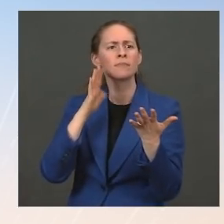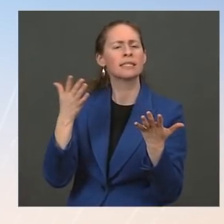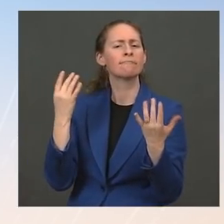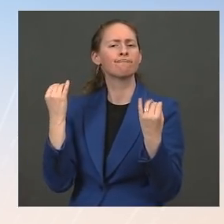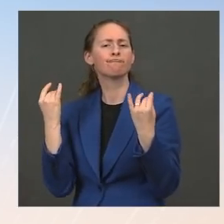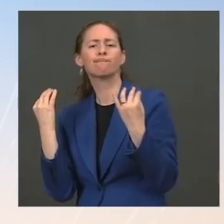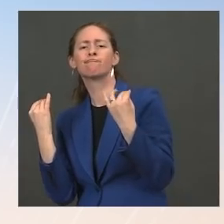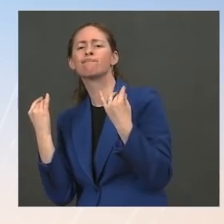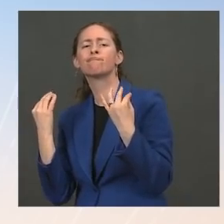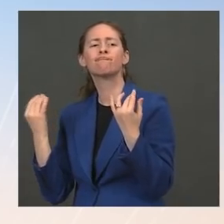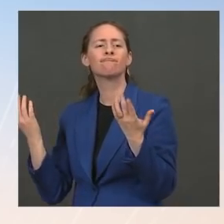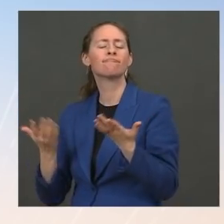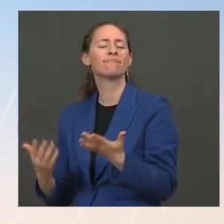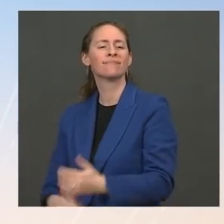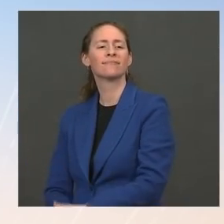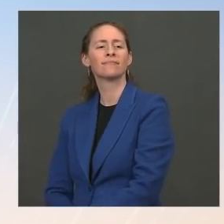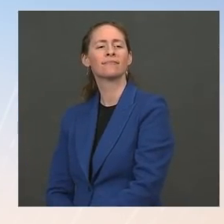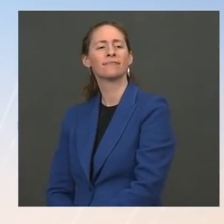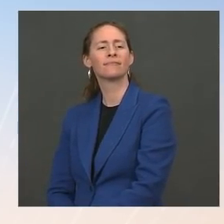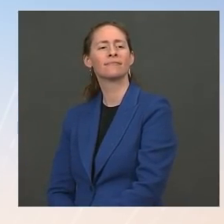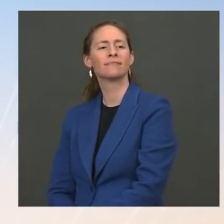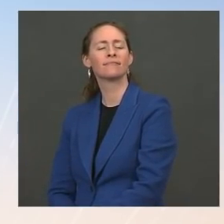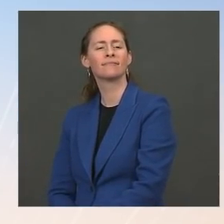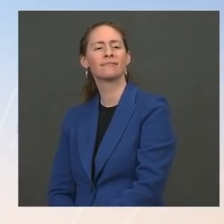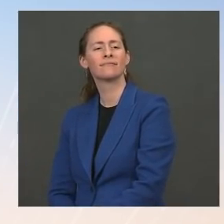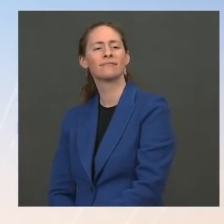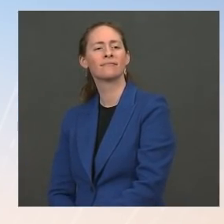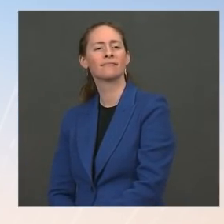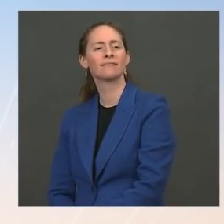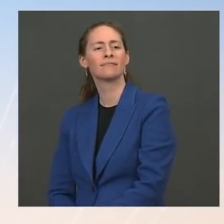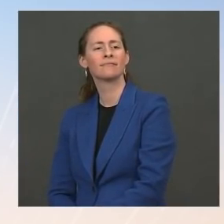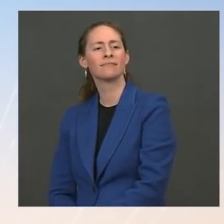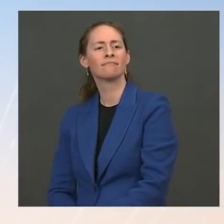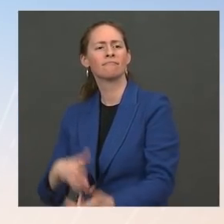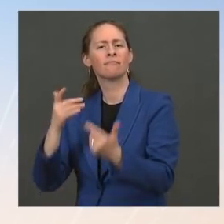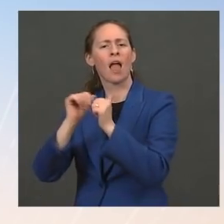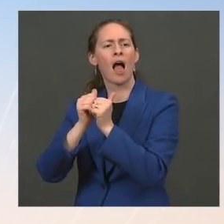Ms. Psaki: I don't have any additional update for you at this point in time. Obviously, the President stands by his comments,